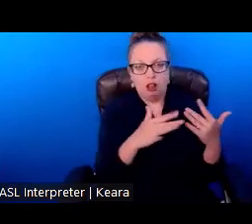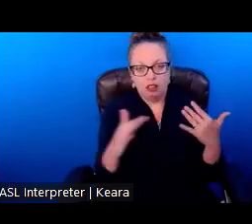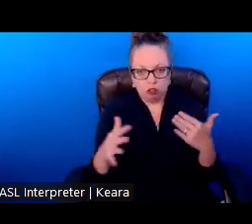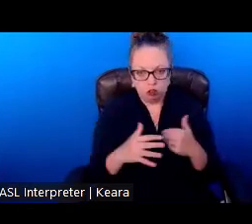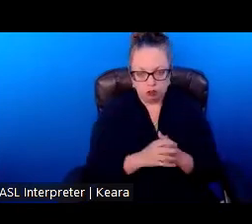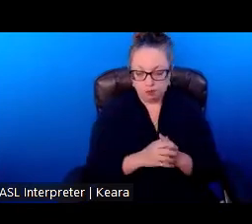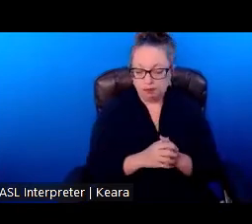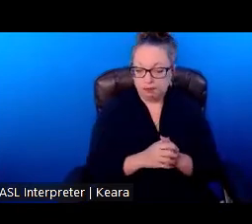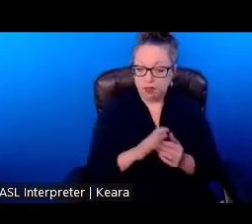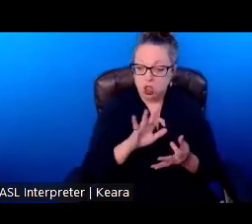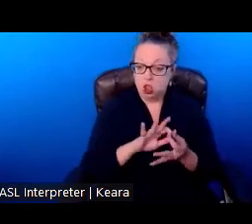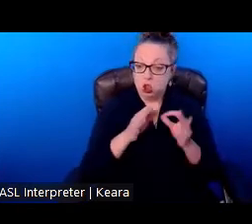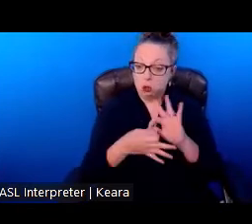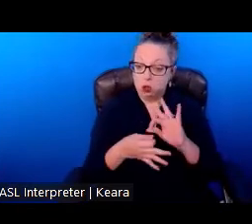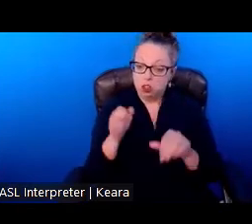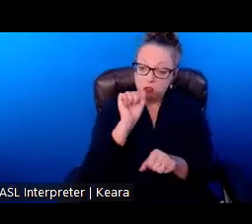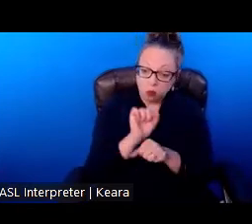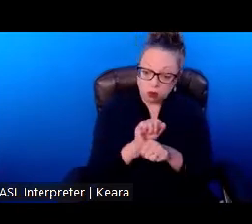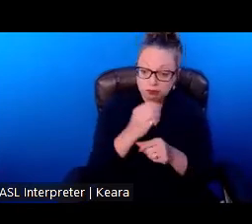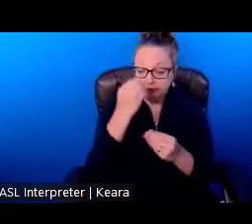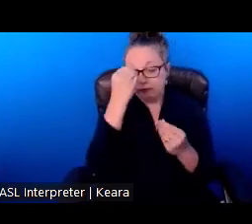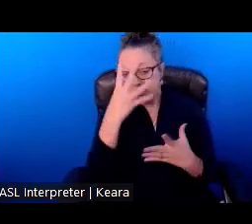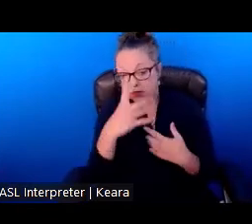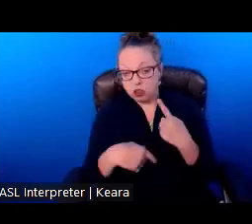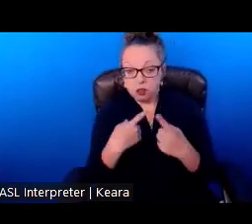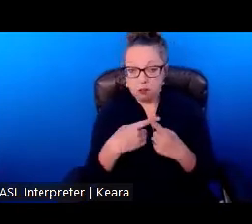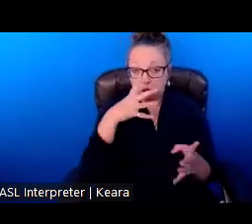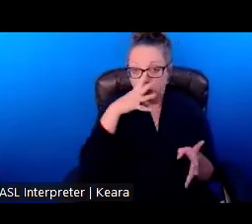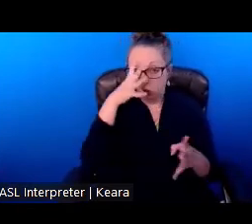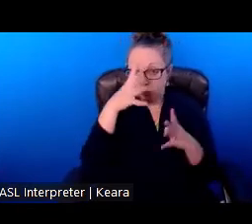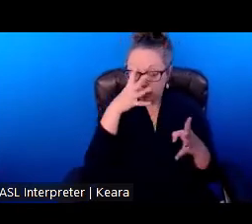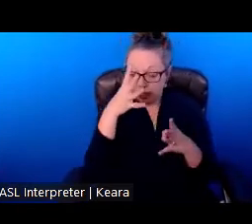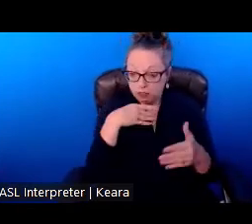of the work or information about their creative process have the option to submit a Panel